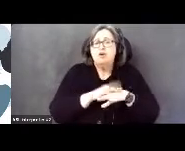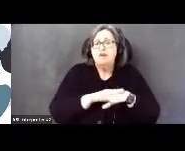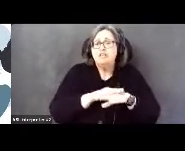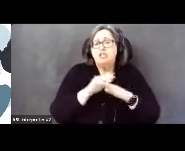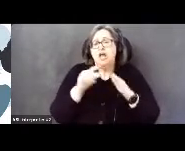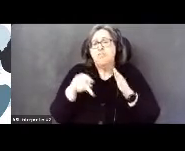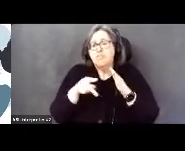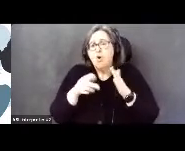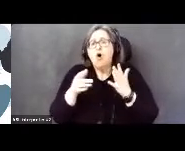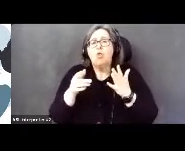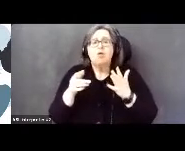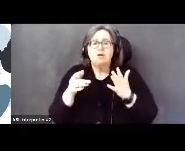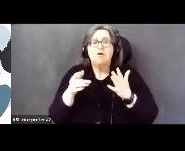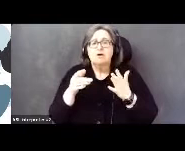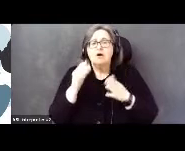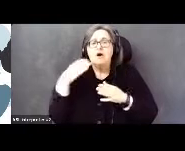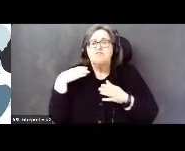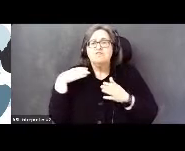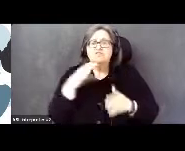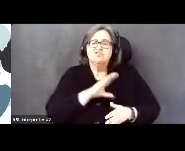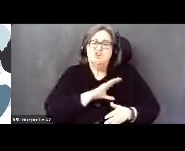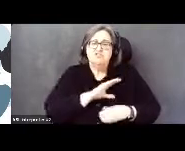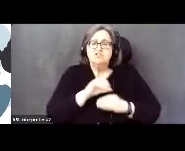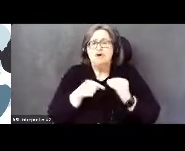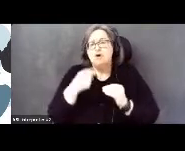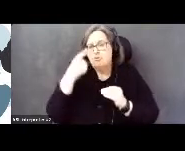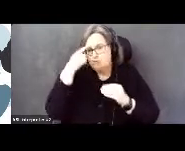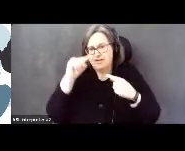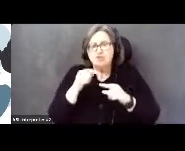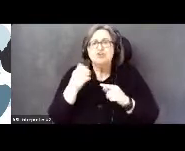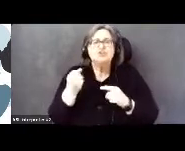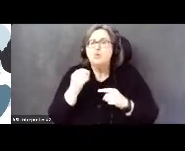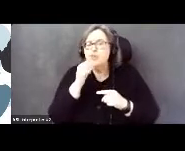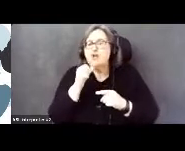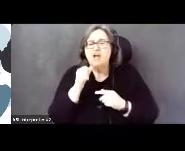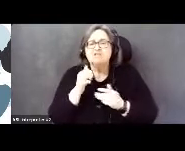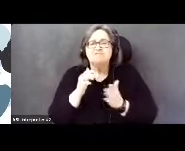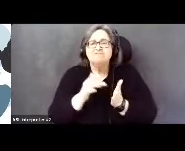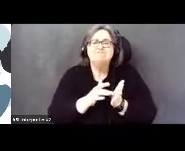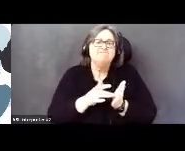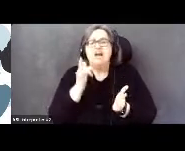is around the brain injury so they are not violating folks. They are not able to follow